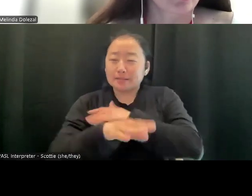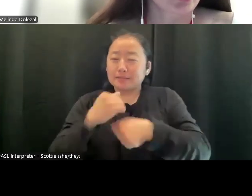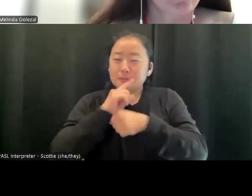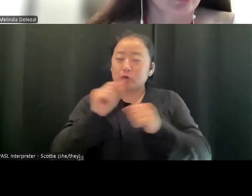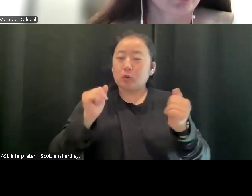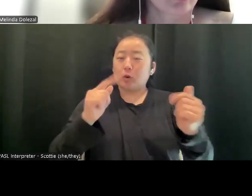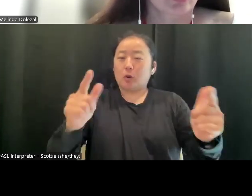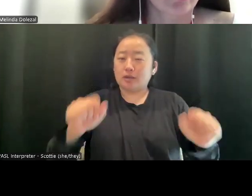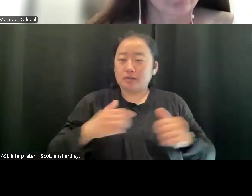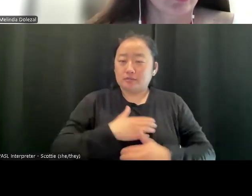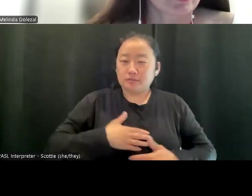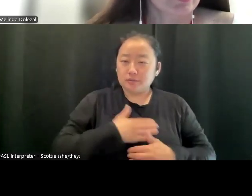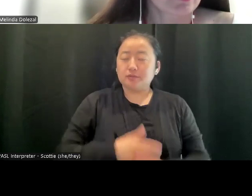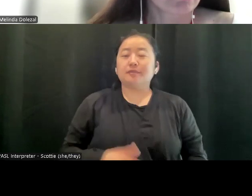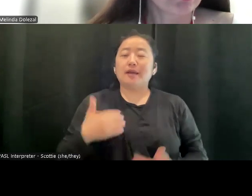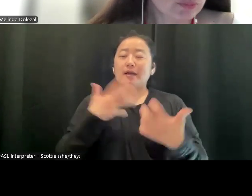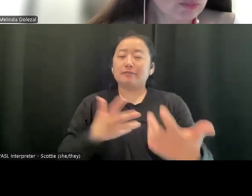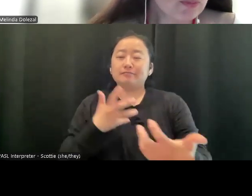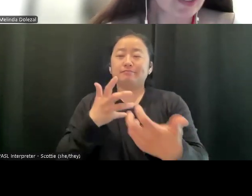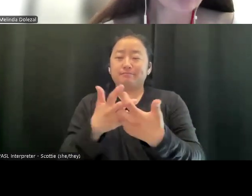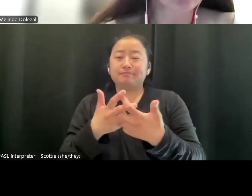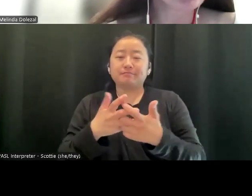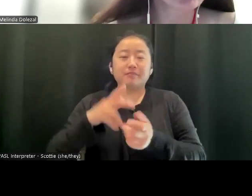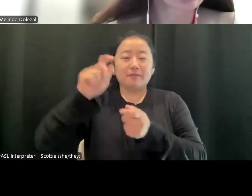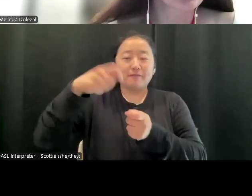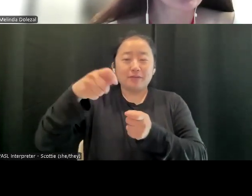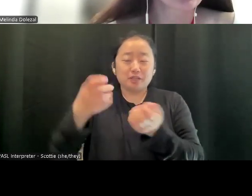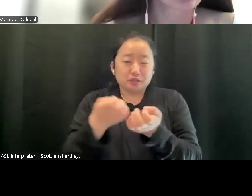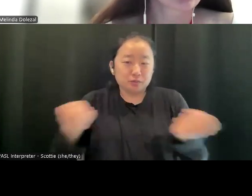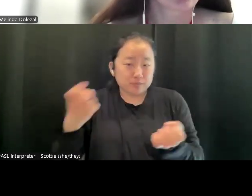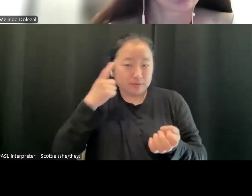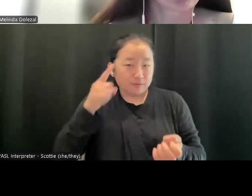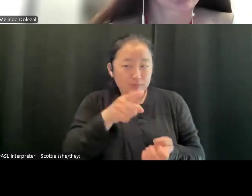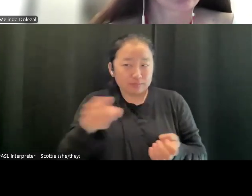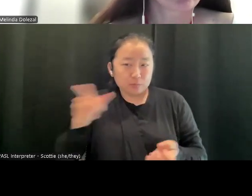also available to accommodate various needs. And for hunting enthusiasts, Utah offers inclusive